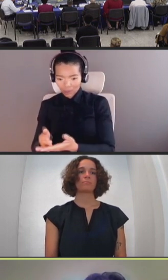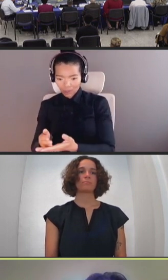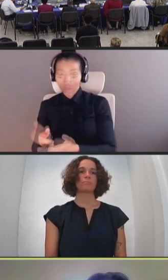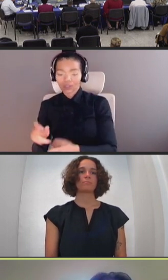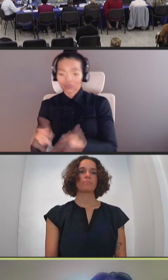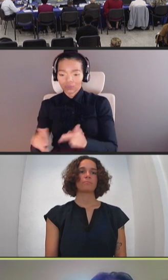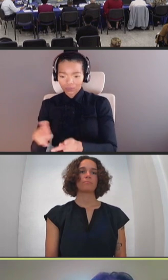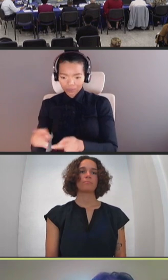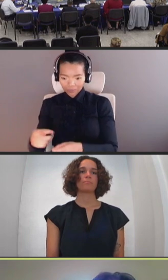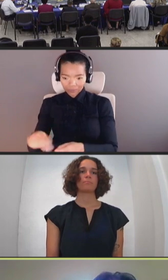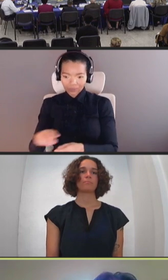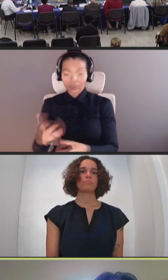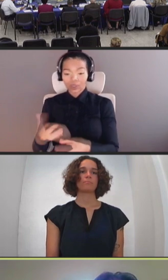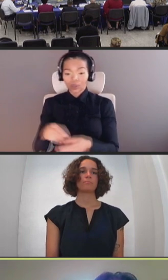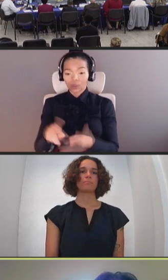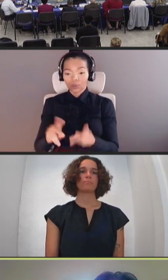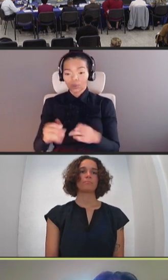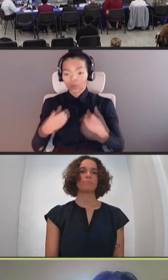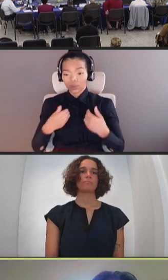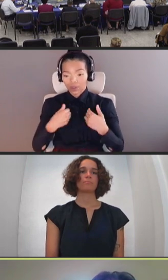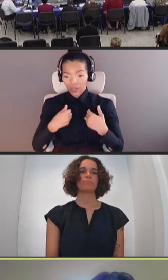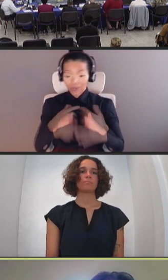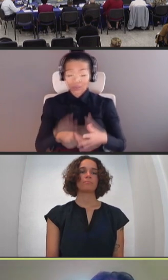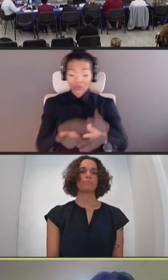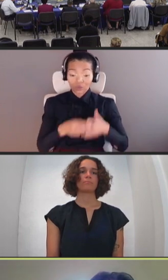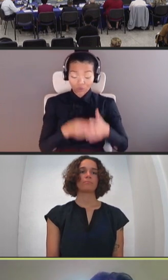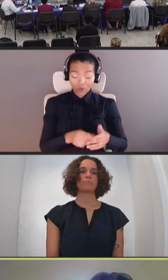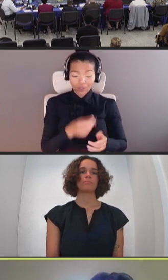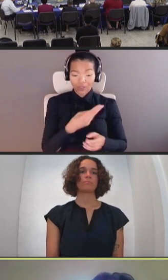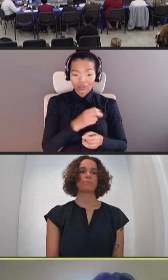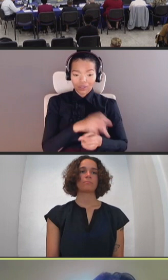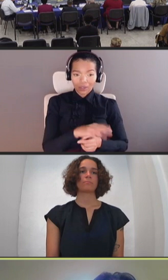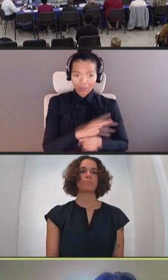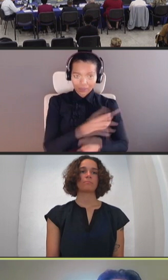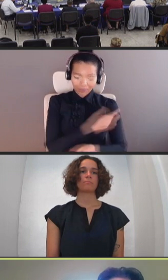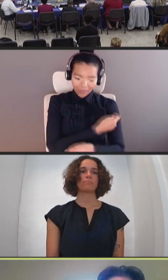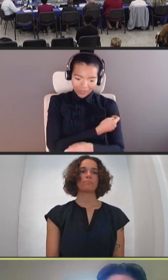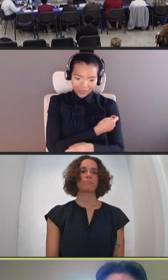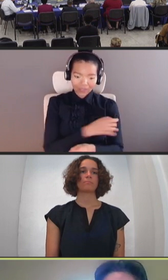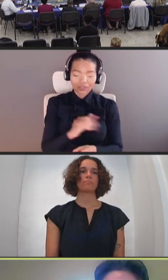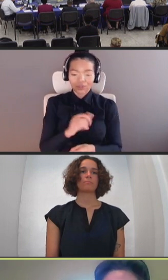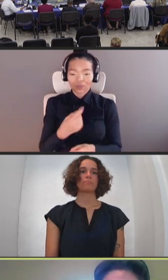includes people who have started the hep B vaccination. And so, we complete the series.